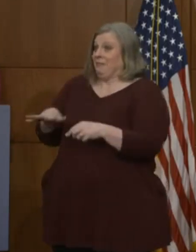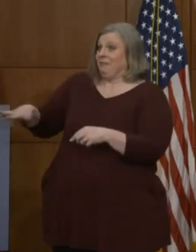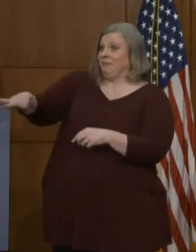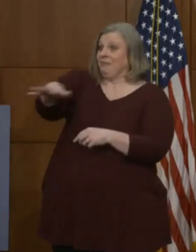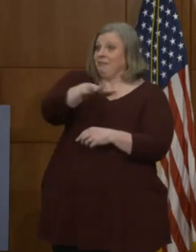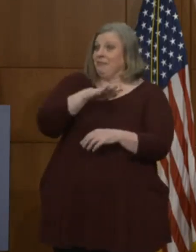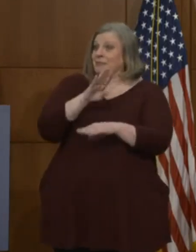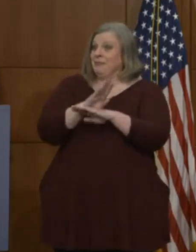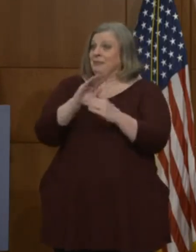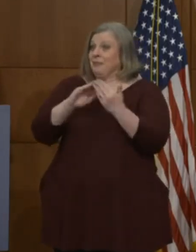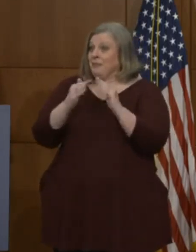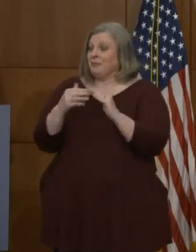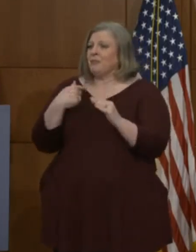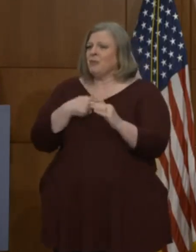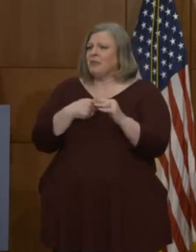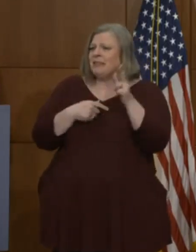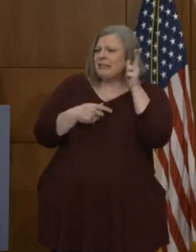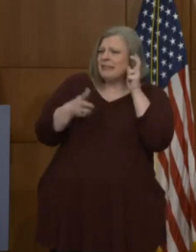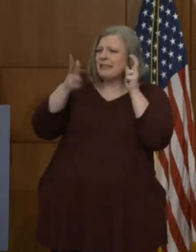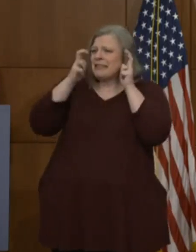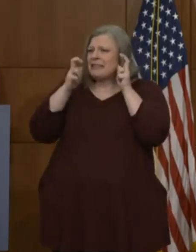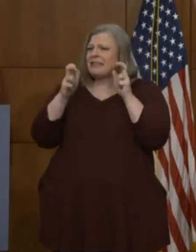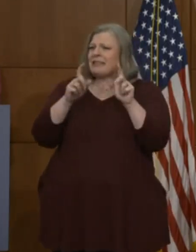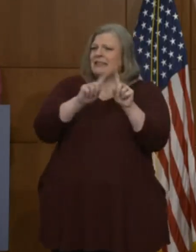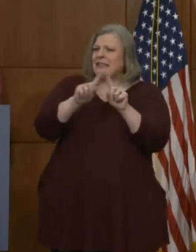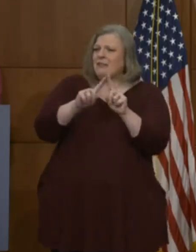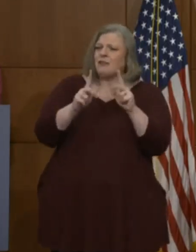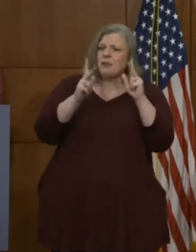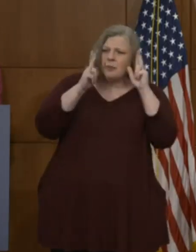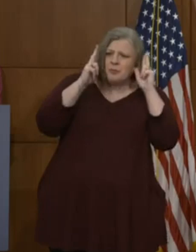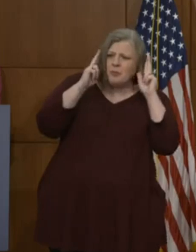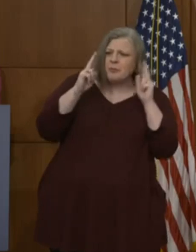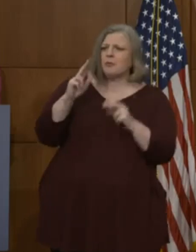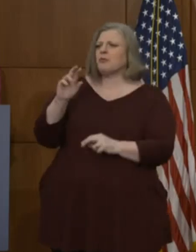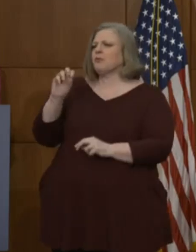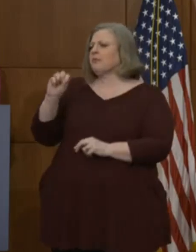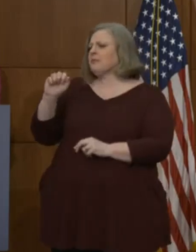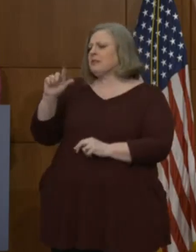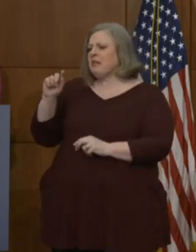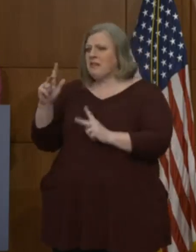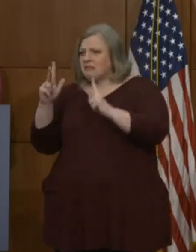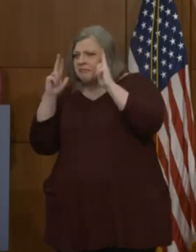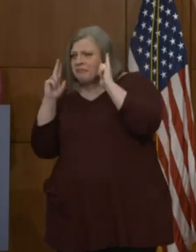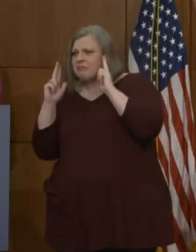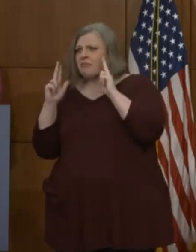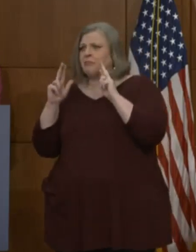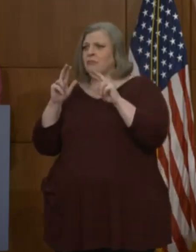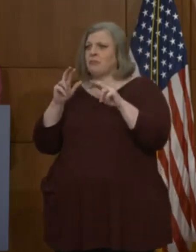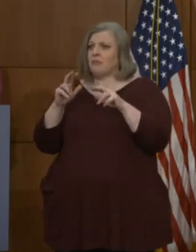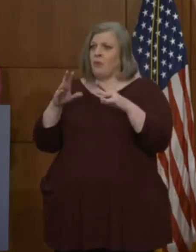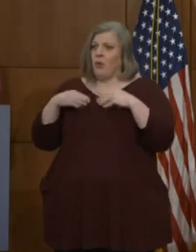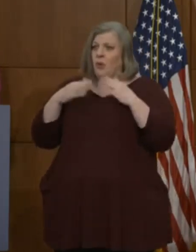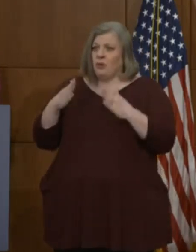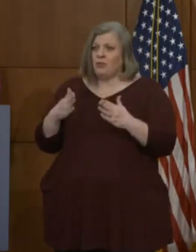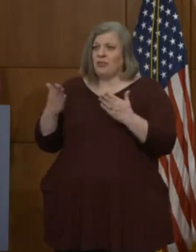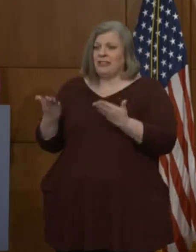ABOUT- THE INPUT FROM THE BUSINESS COMMUNITY OF WE’VE HAD BUSINESS COMMUNITY OF WE’VE HAD A NUMBER OF BARBERS AND- OWNERS A NUMBER OF BARBERS AND- OWNERS OF- SALONS- THAT HAVE GIVEN